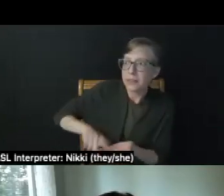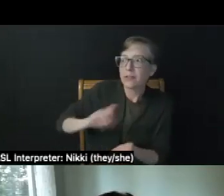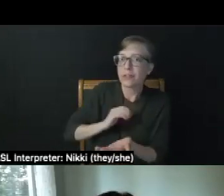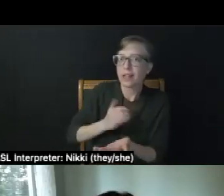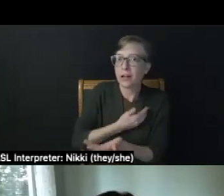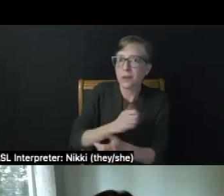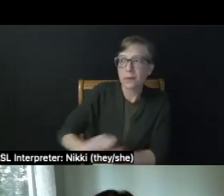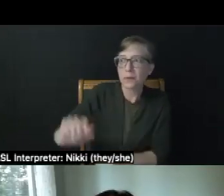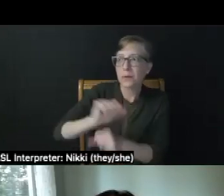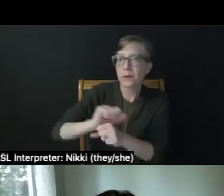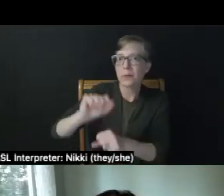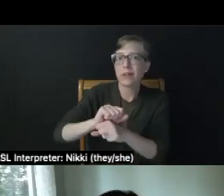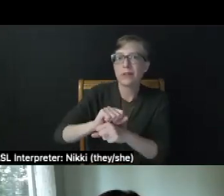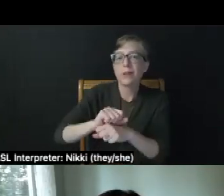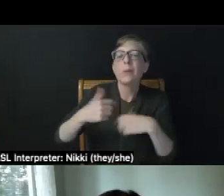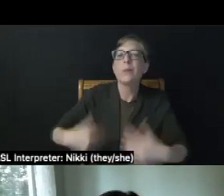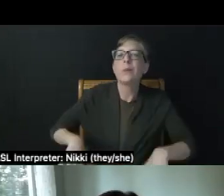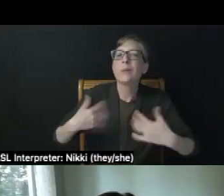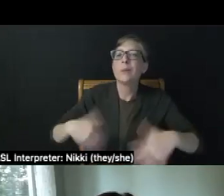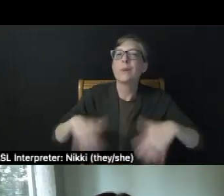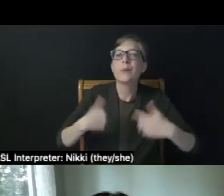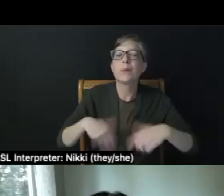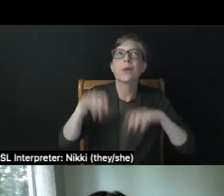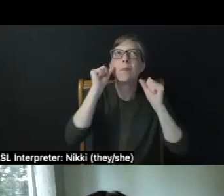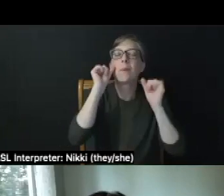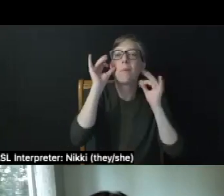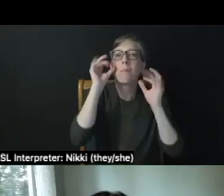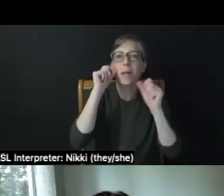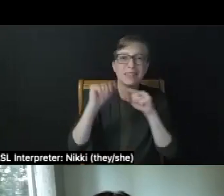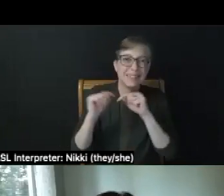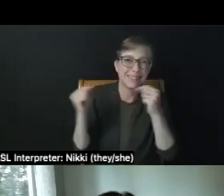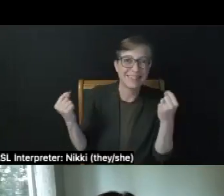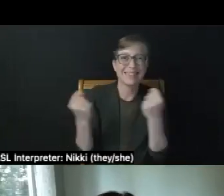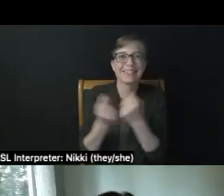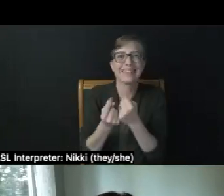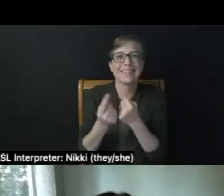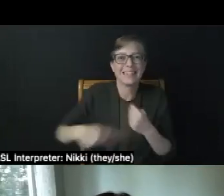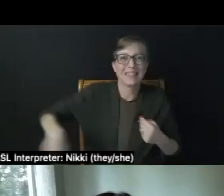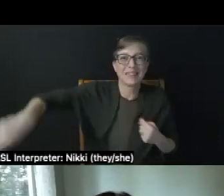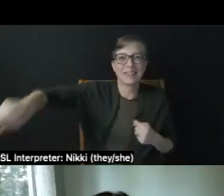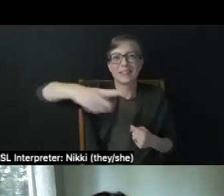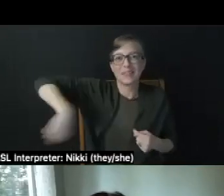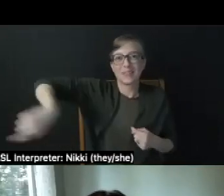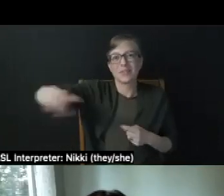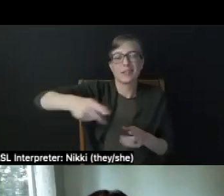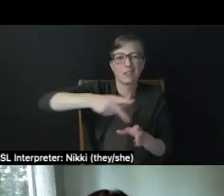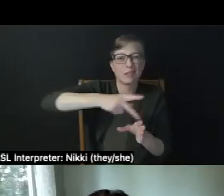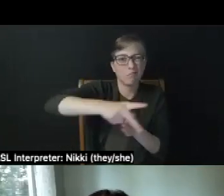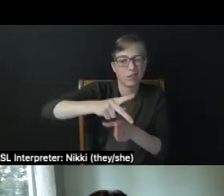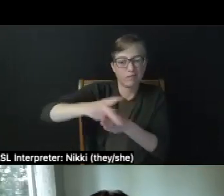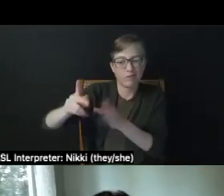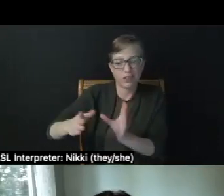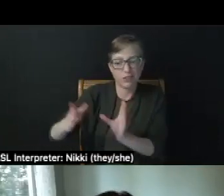a tremendously talented group of professionals who have expertise and lived experience